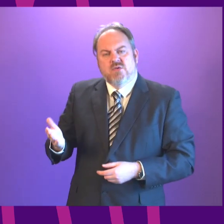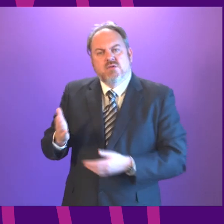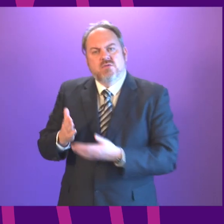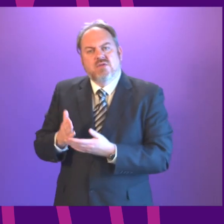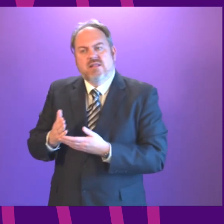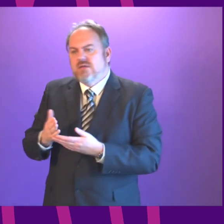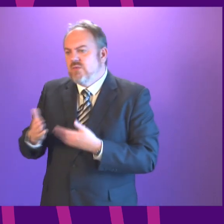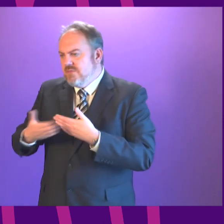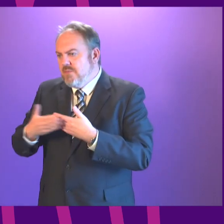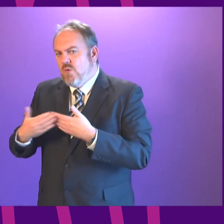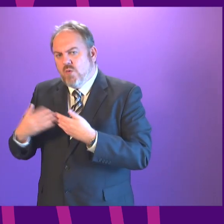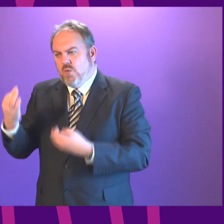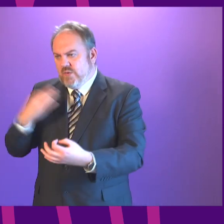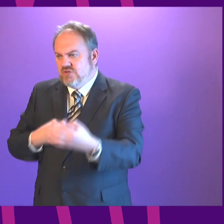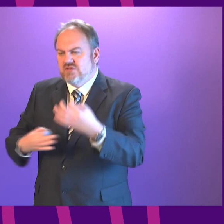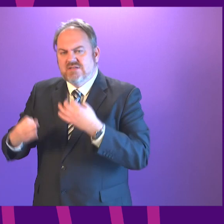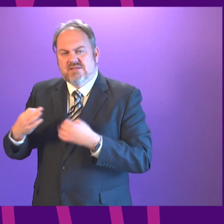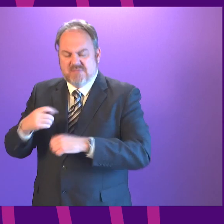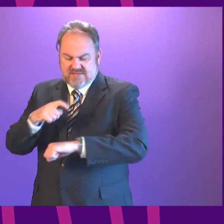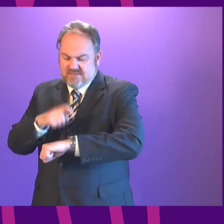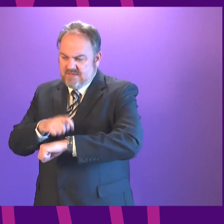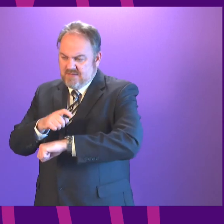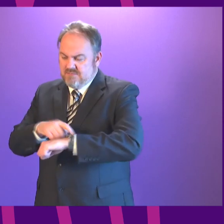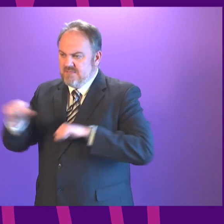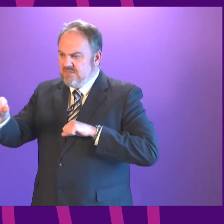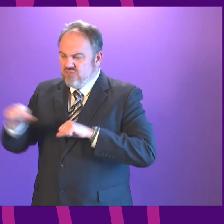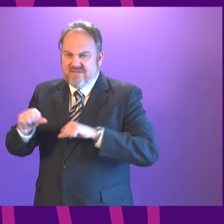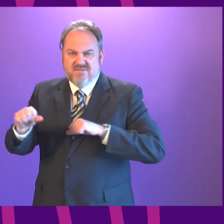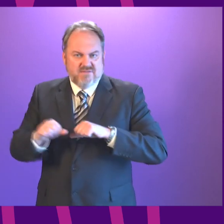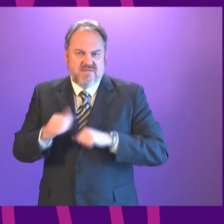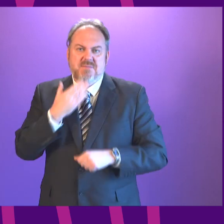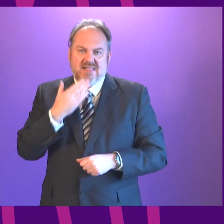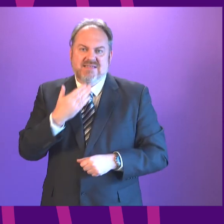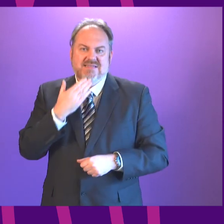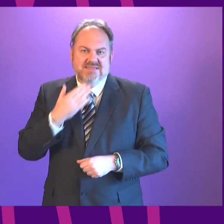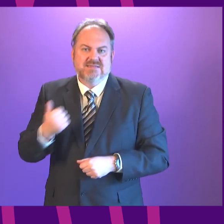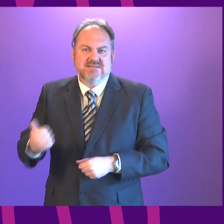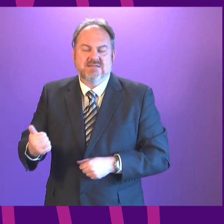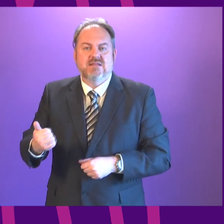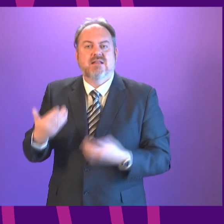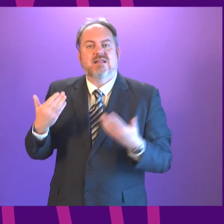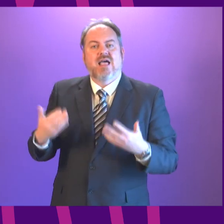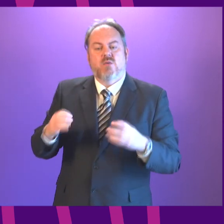to ask a question if I possibly can, and I would appreciate the assistance of all concerned to achieve that.